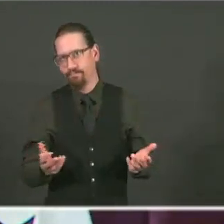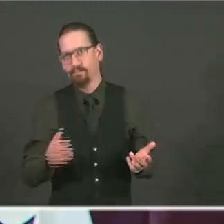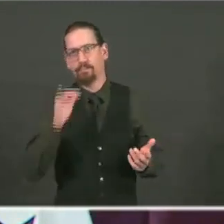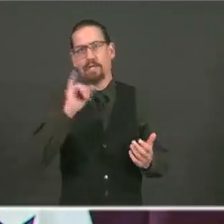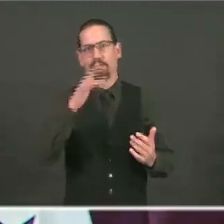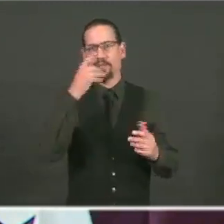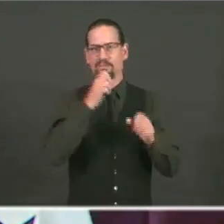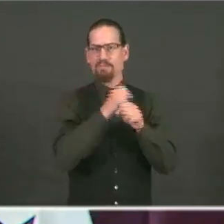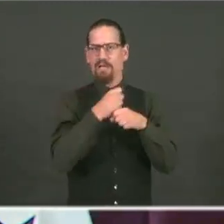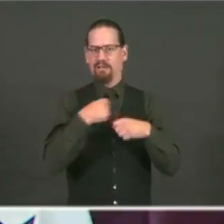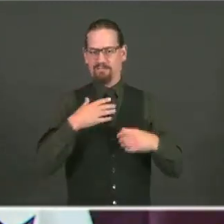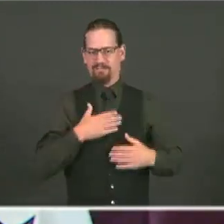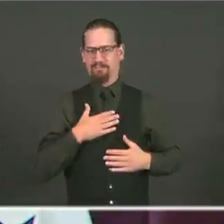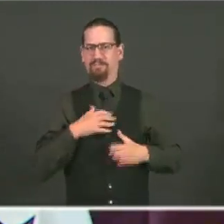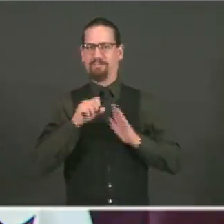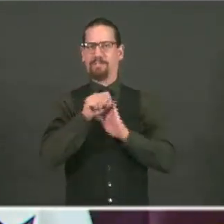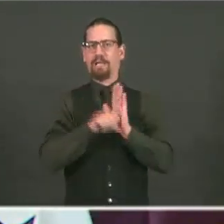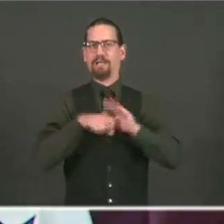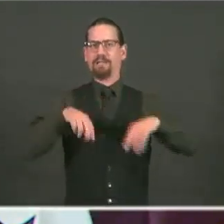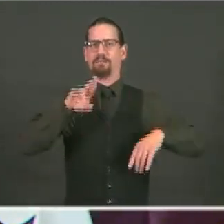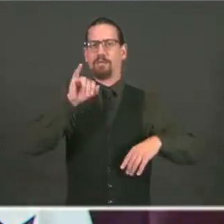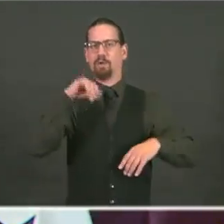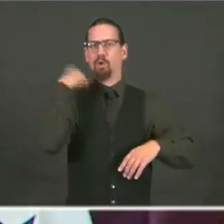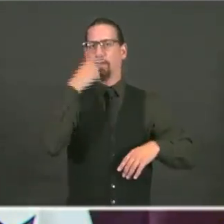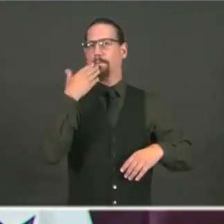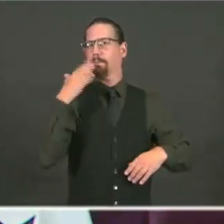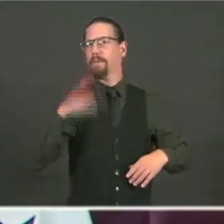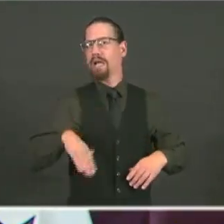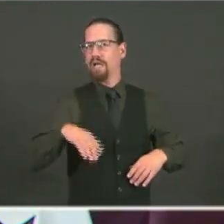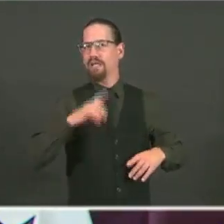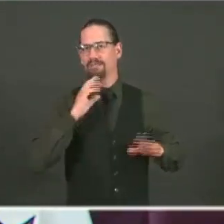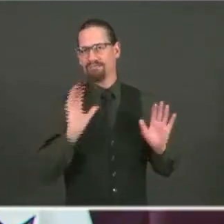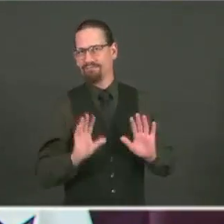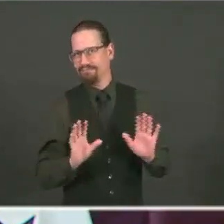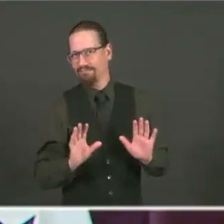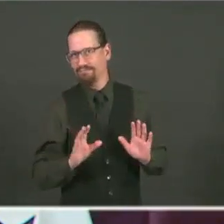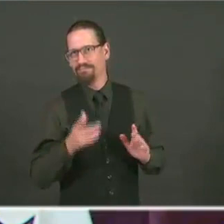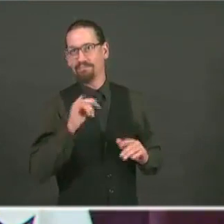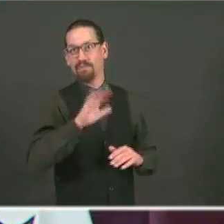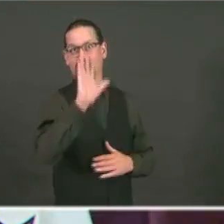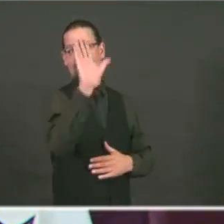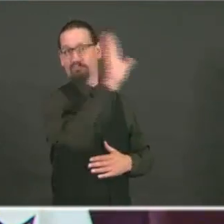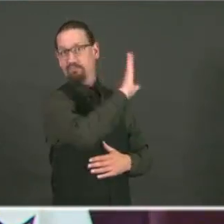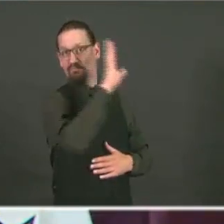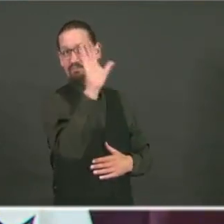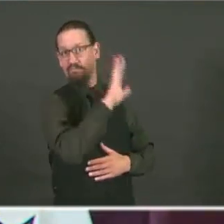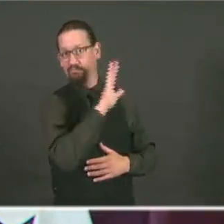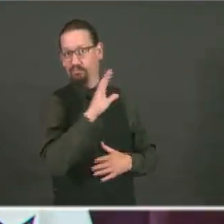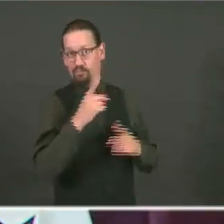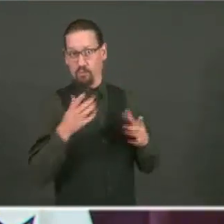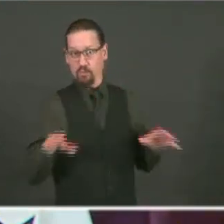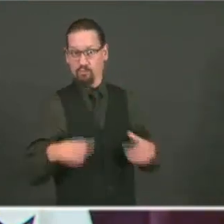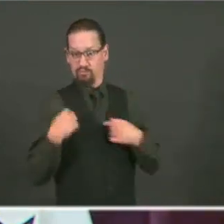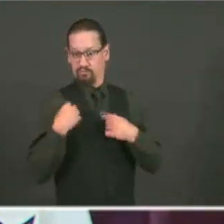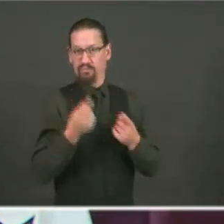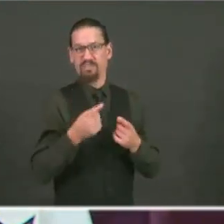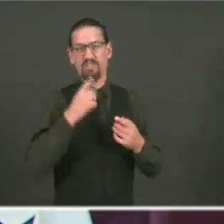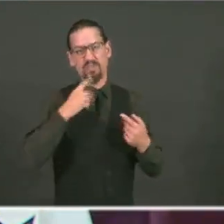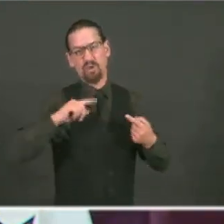THESE PARTIES THAT LEAD TO AN OUTBREAK, AND THERE IS SOMETHING MORE THE ADMINISTRATION COULD HAVE DONE TO PREVENT THIS, I ASK